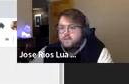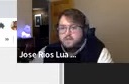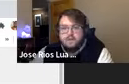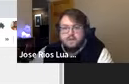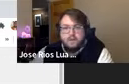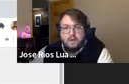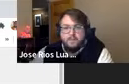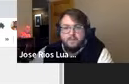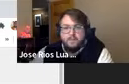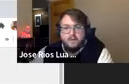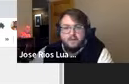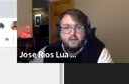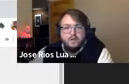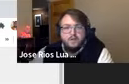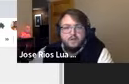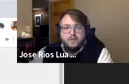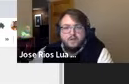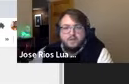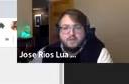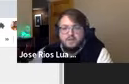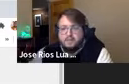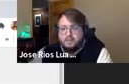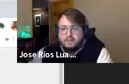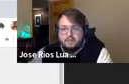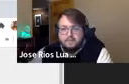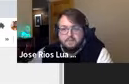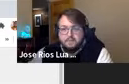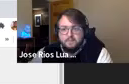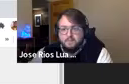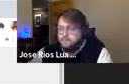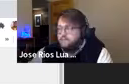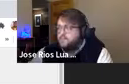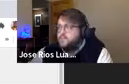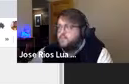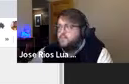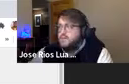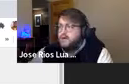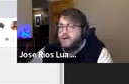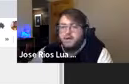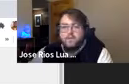All right. Okay, so this